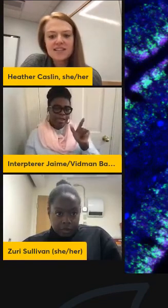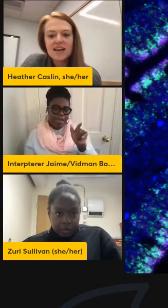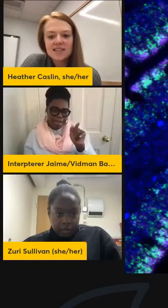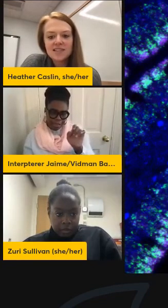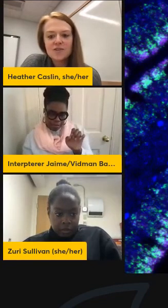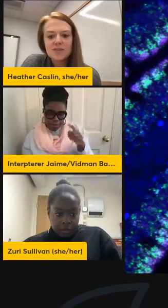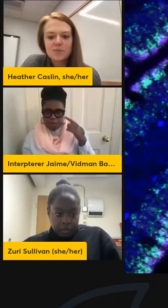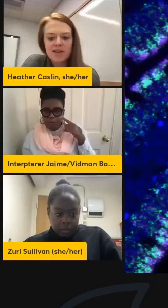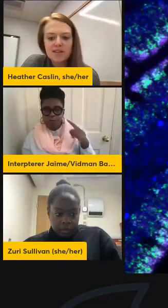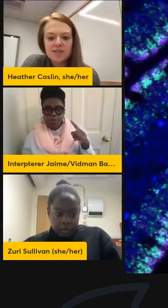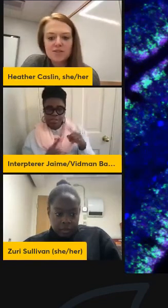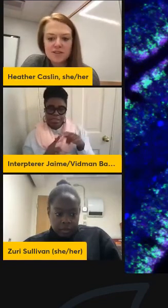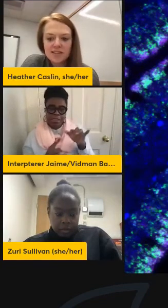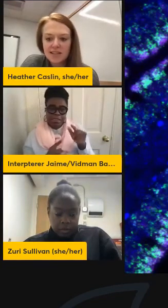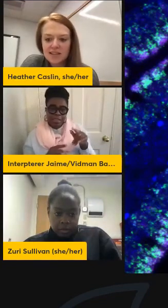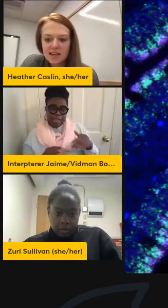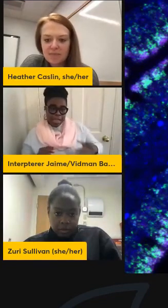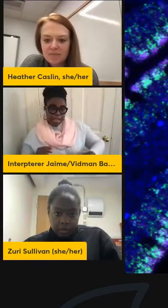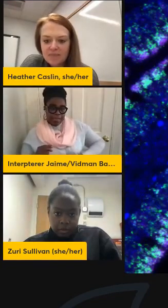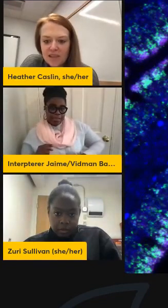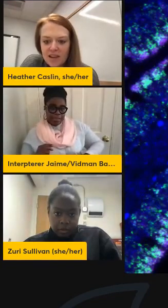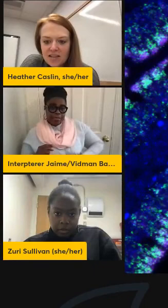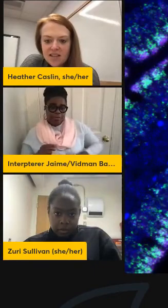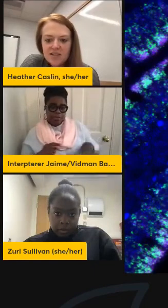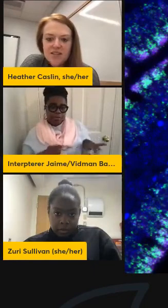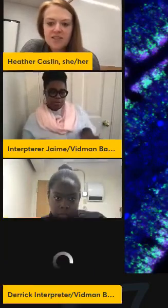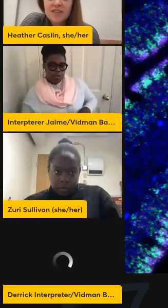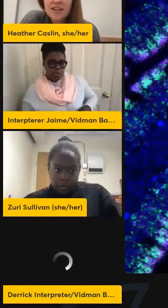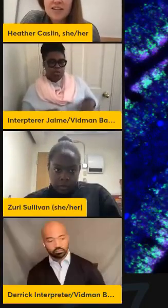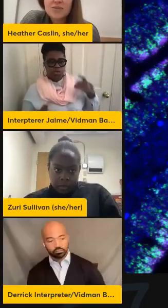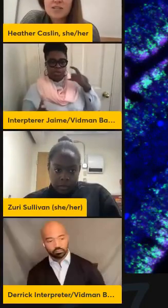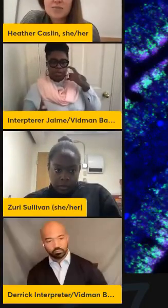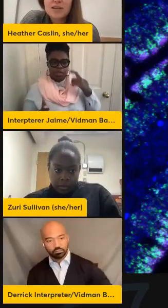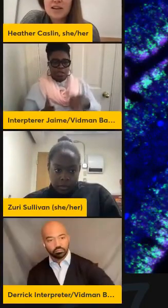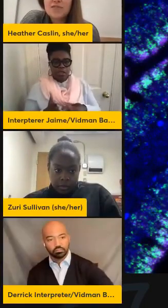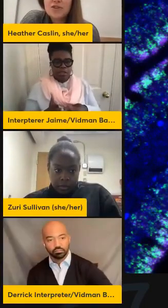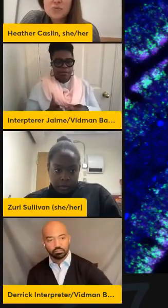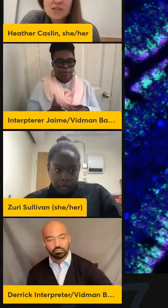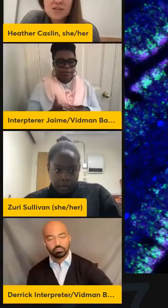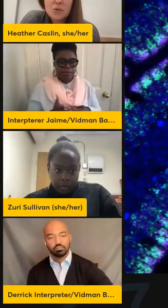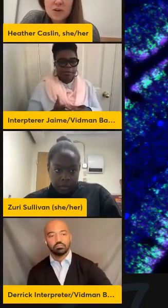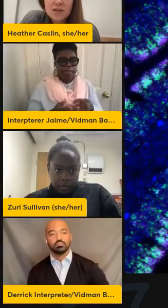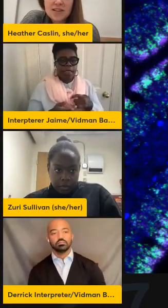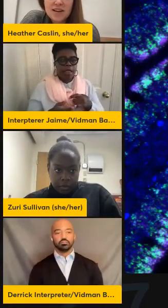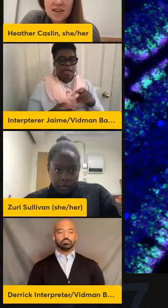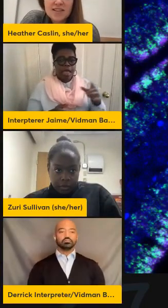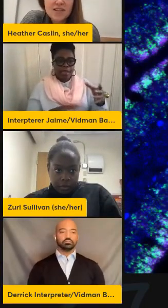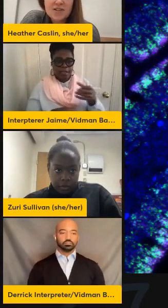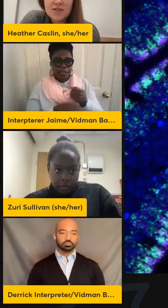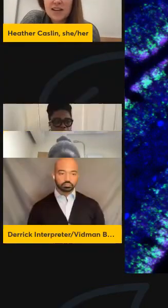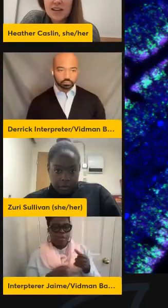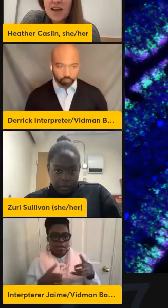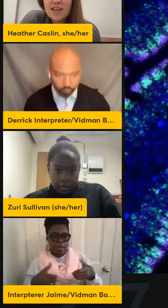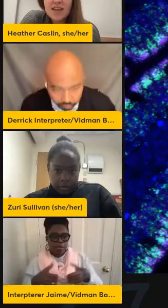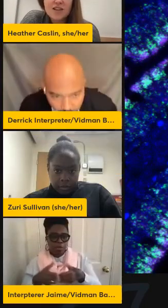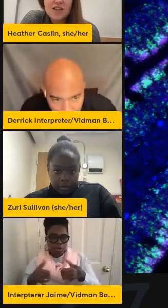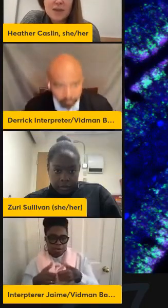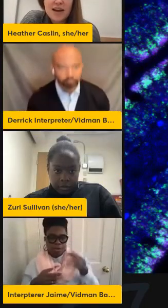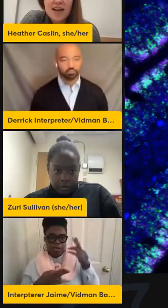the intestinal response to nutrient sensing. Dr. Sullivan is the recipient of numerous awards and honors including the HHMI